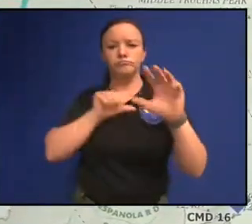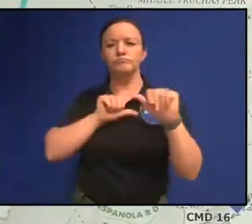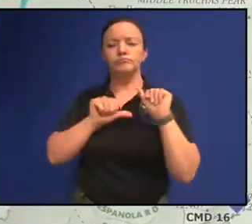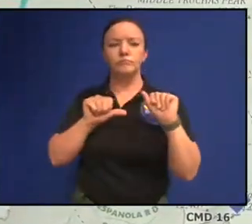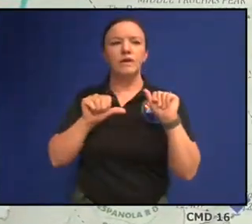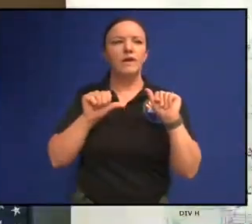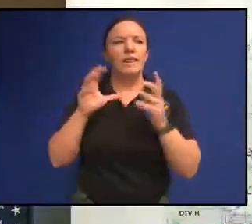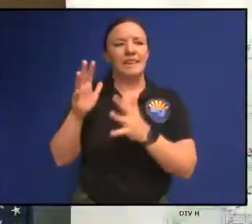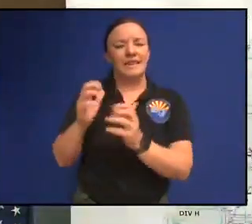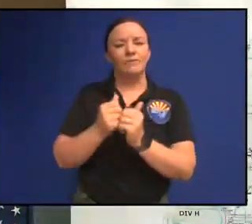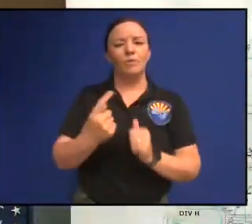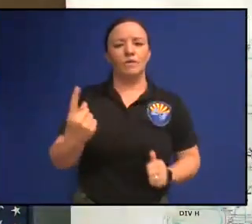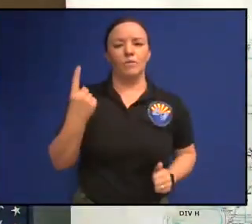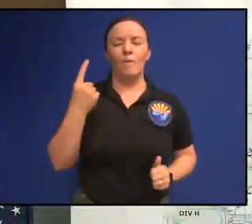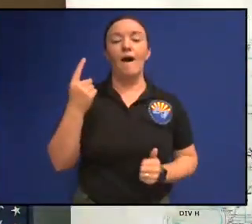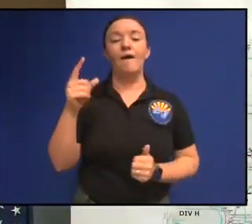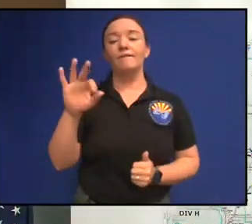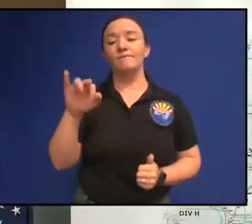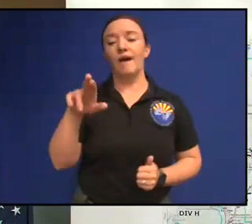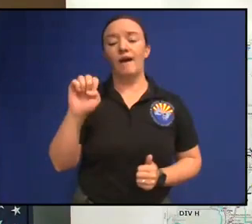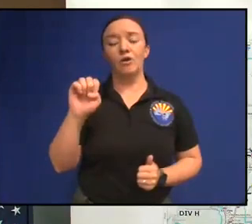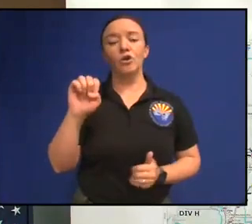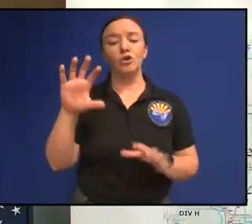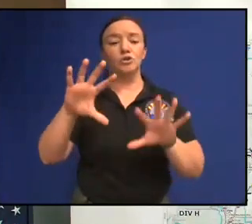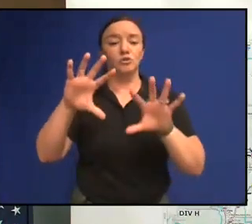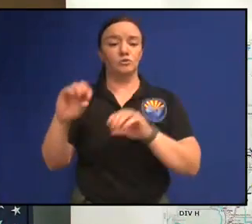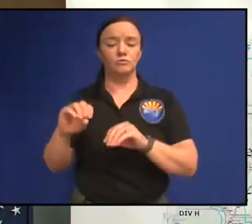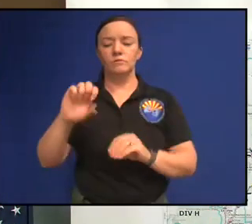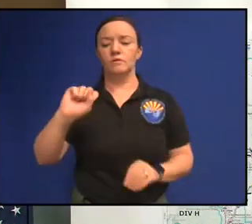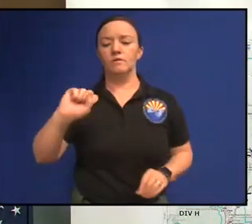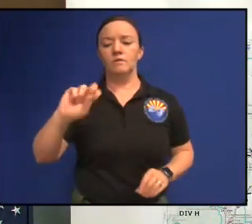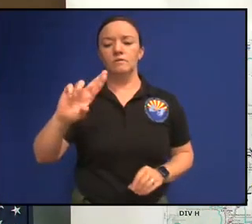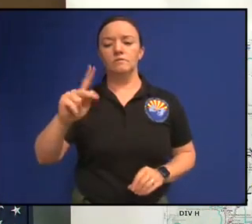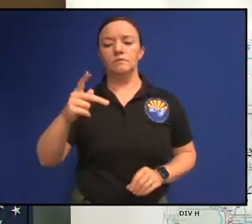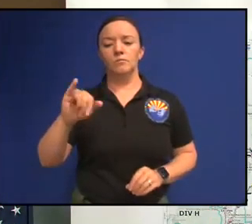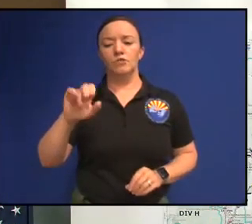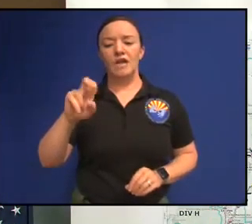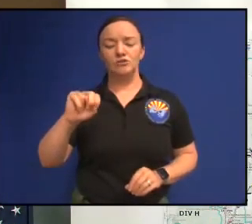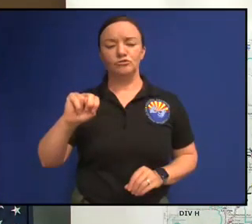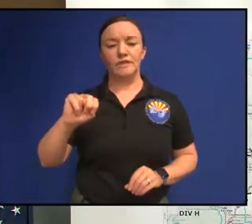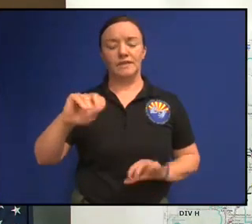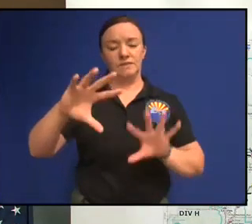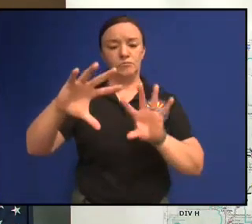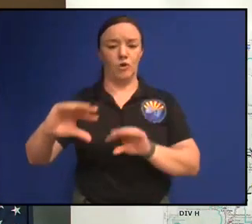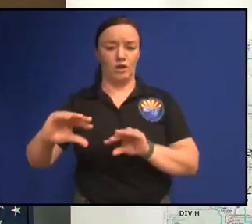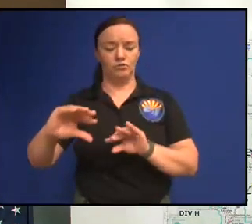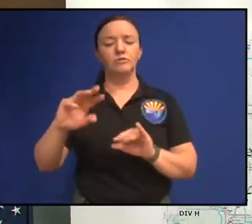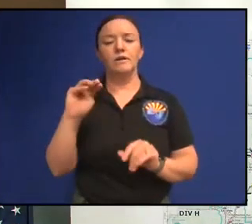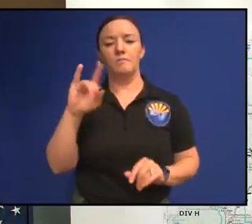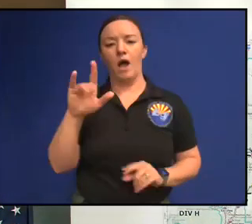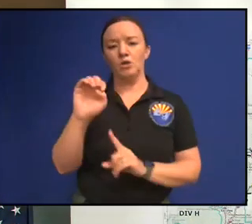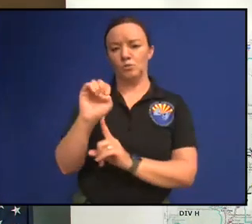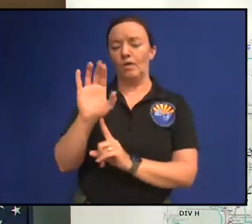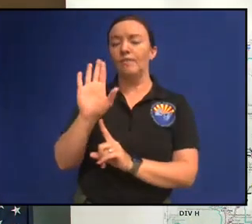SUPPRESSION MODULE. THOSE FOLKS SPECIALIZE IN BACK COUNTRY, VERY REMOTE WILDERNESS, FIRE TACTICS.